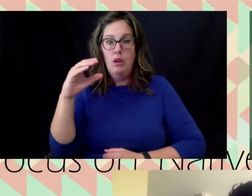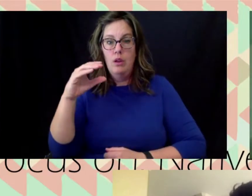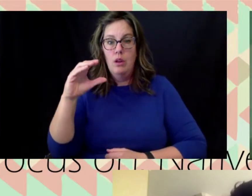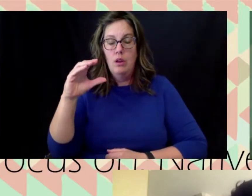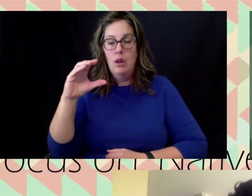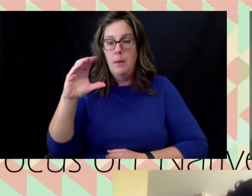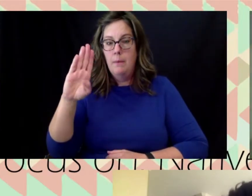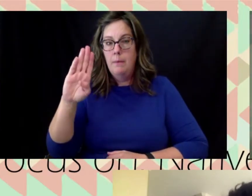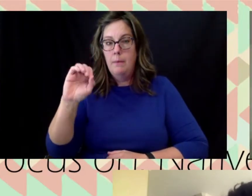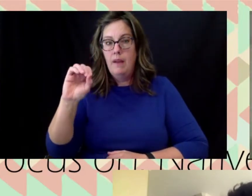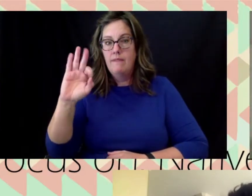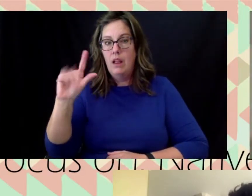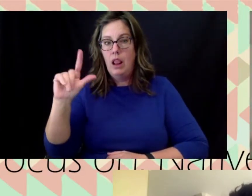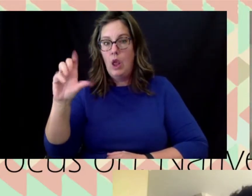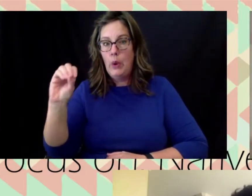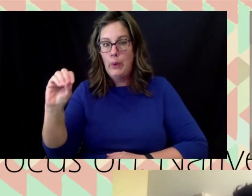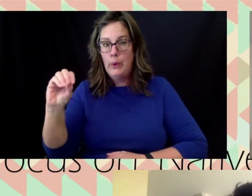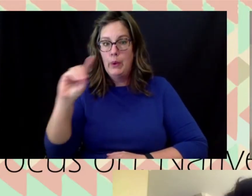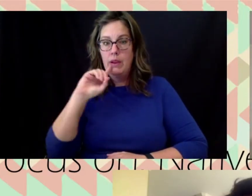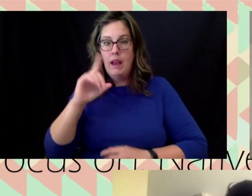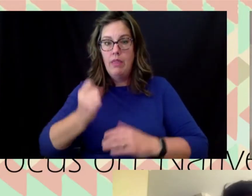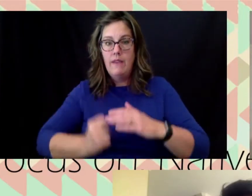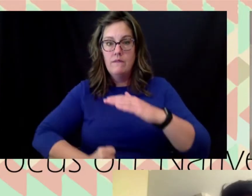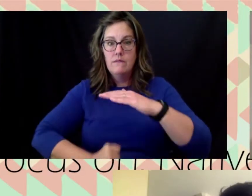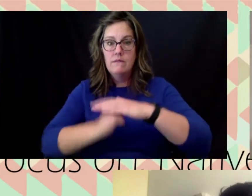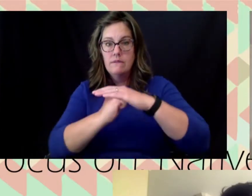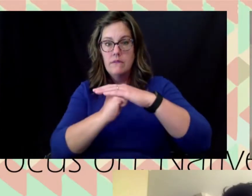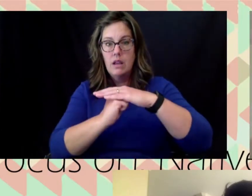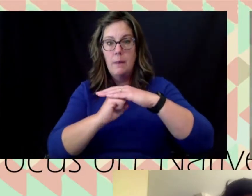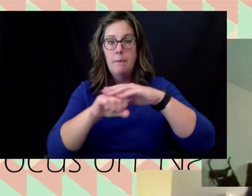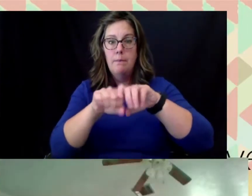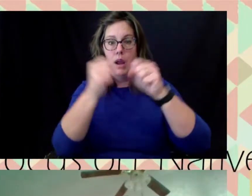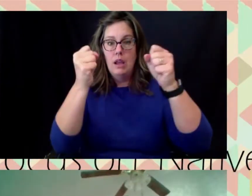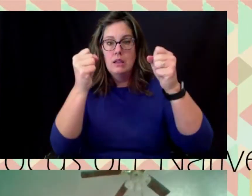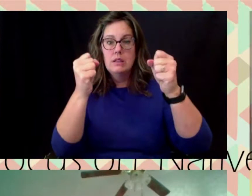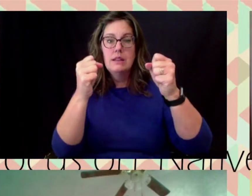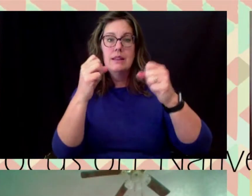the glass ceiling as an indigenous woman in american politics and we hope her worth today